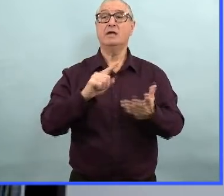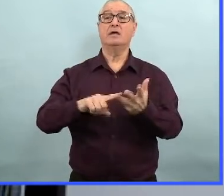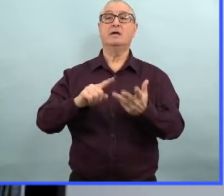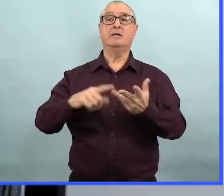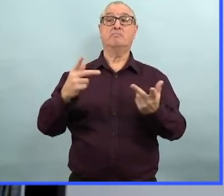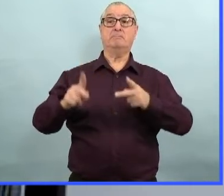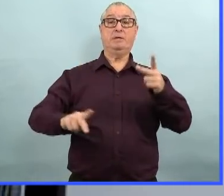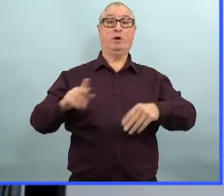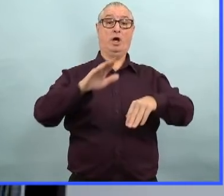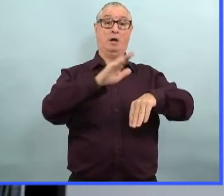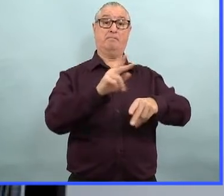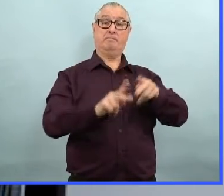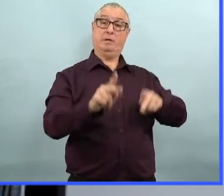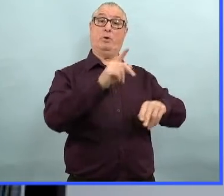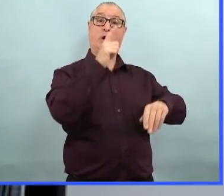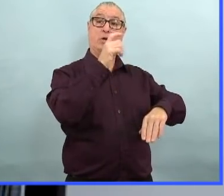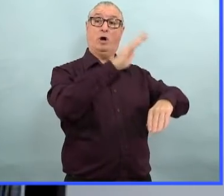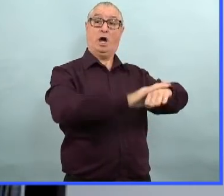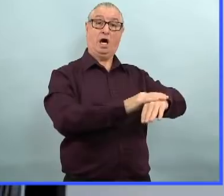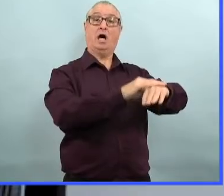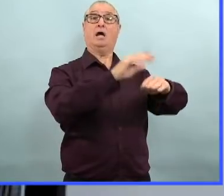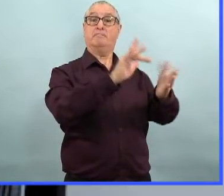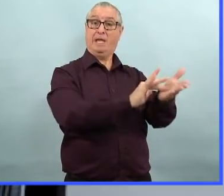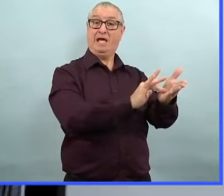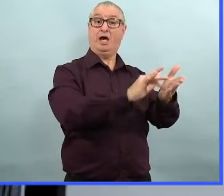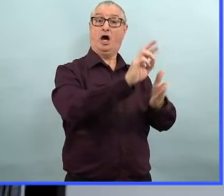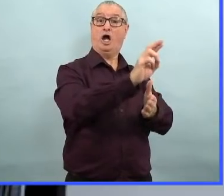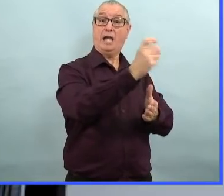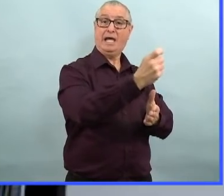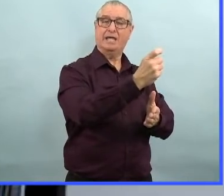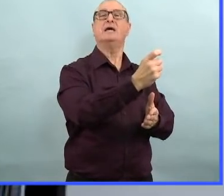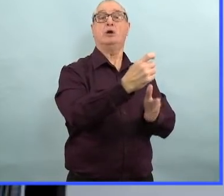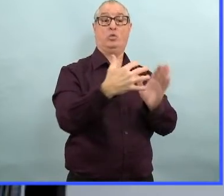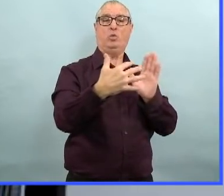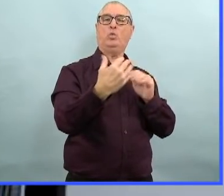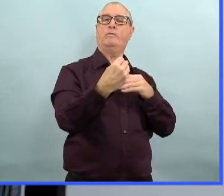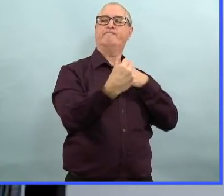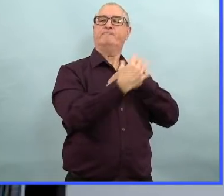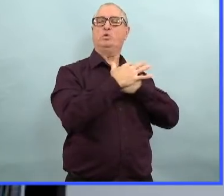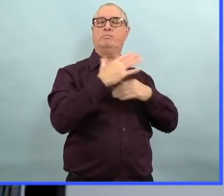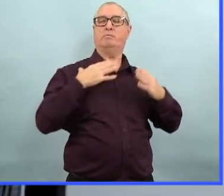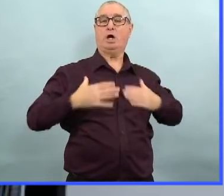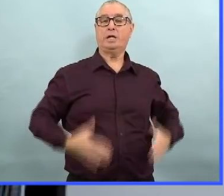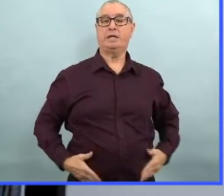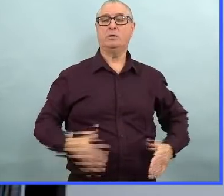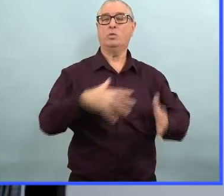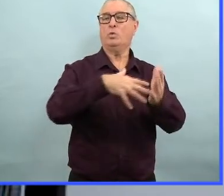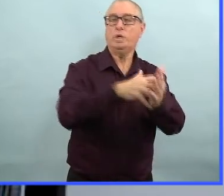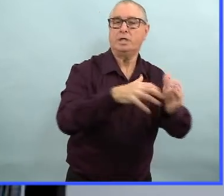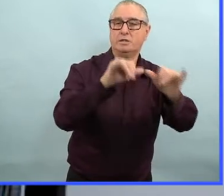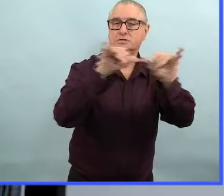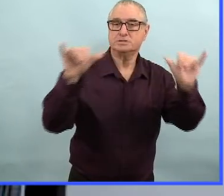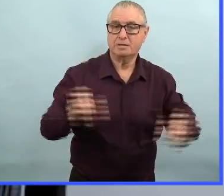additionally if you are receiving hemodialysis or peritoneal dialysis used for a solid organ